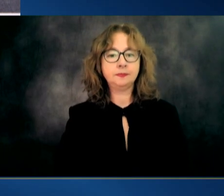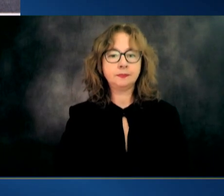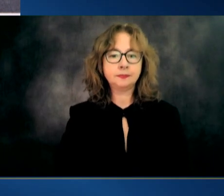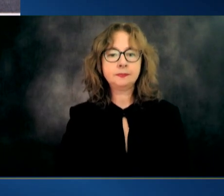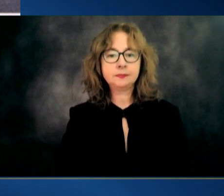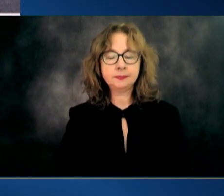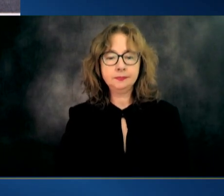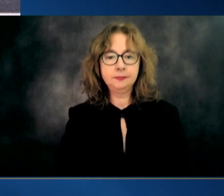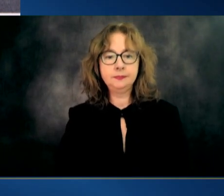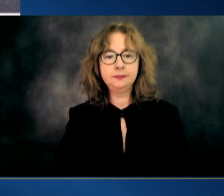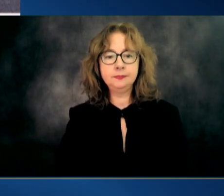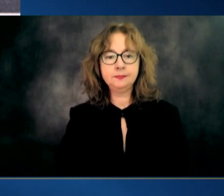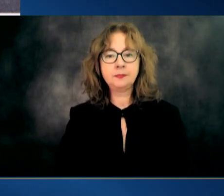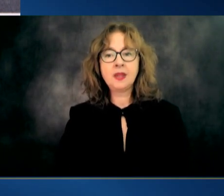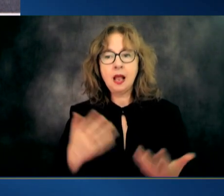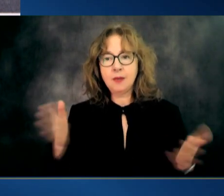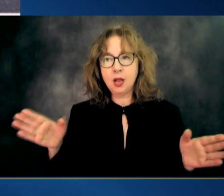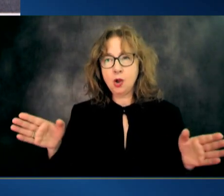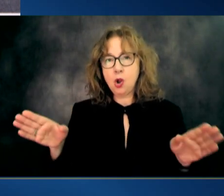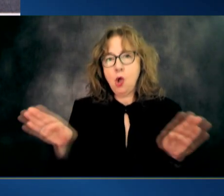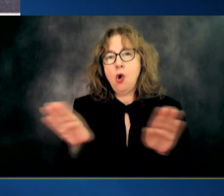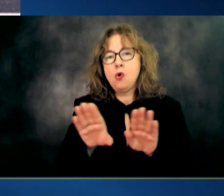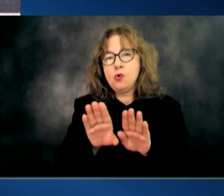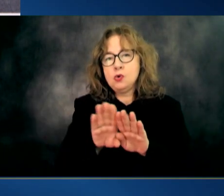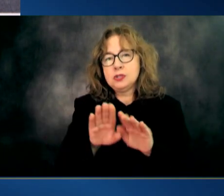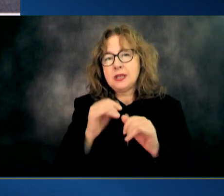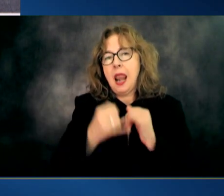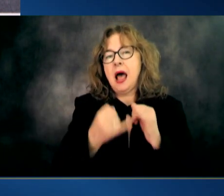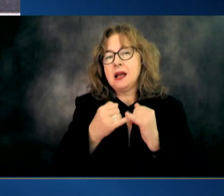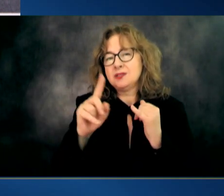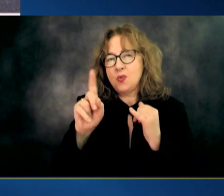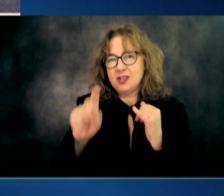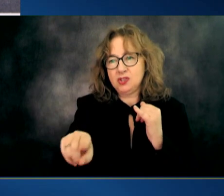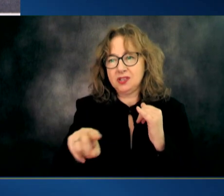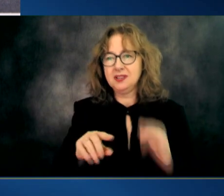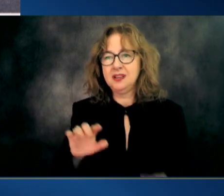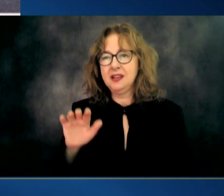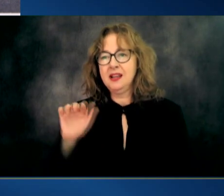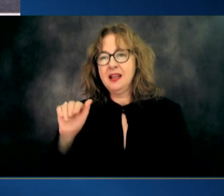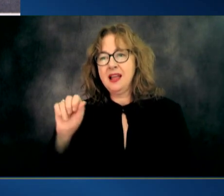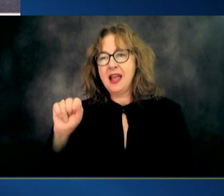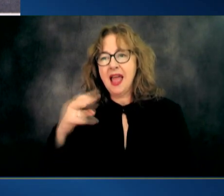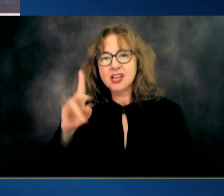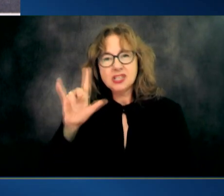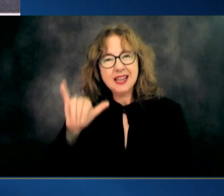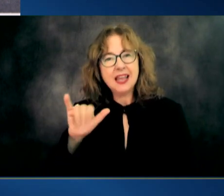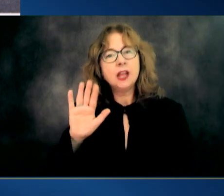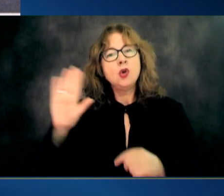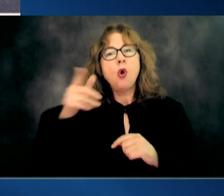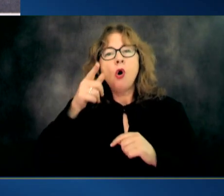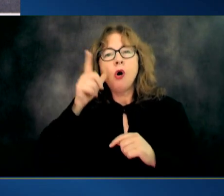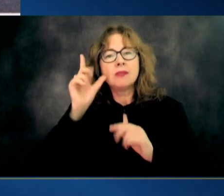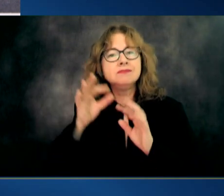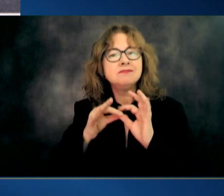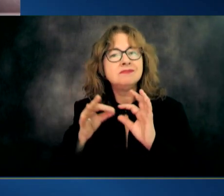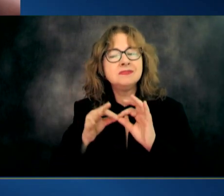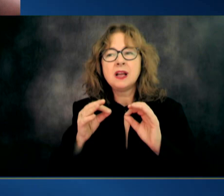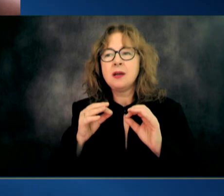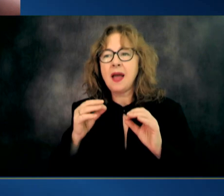I'm going to close this out with one last question for everybody. And Ashley, this will pick up on the theme that you brought up around bringing voices to the forefront. And really,